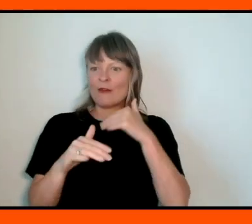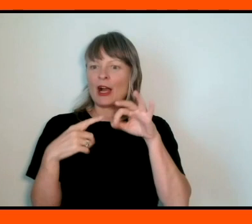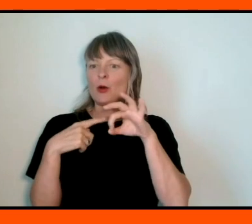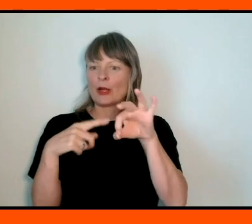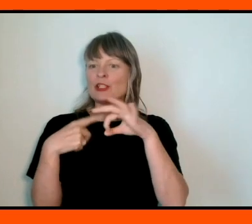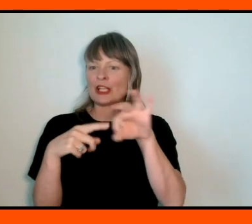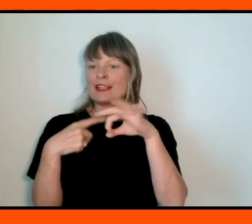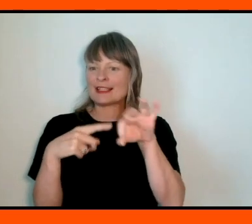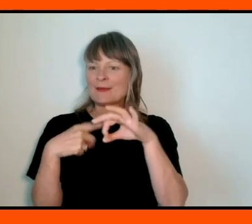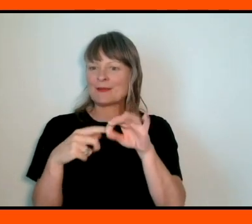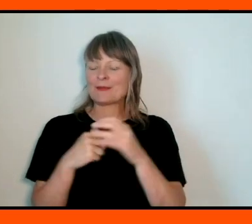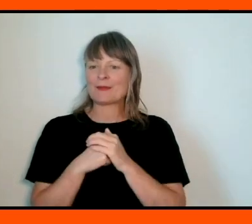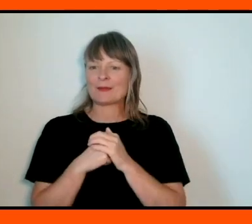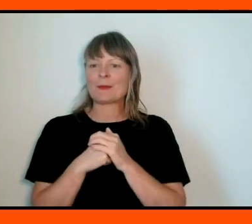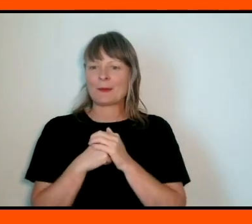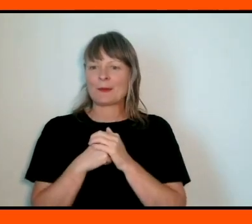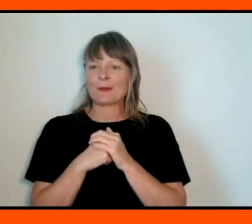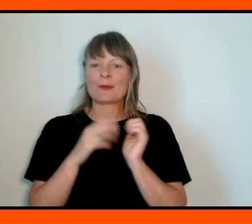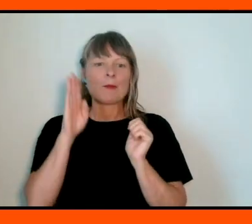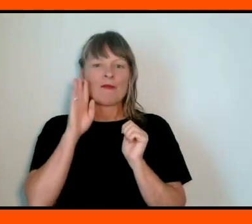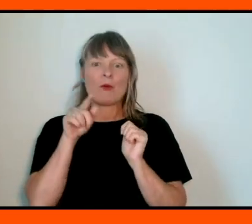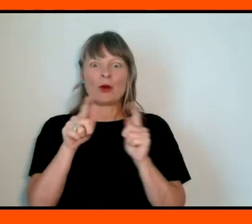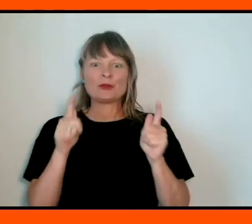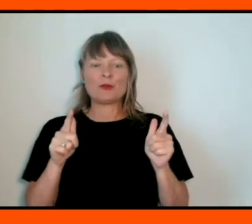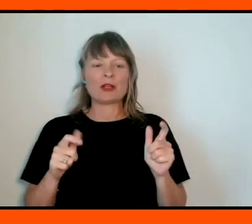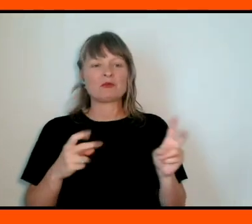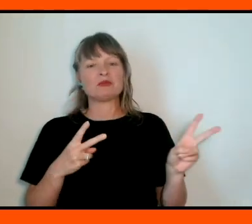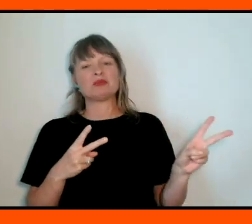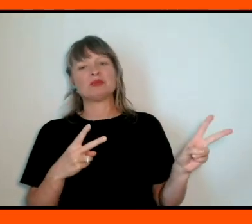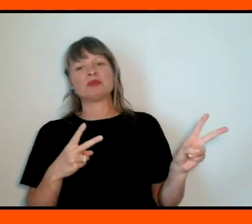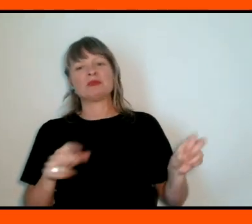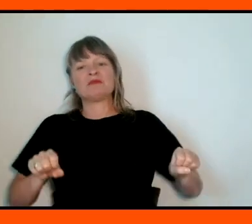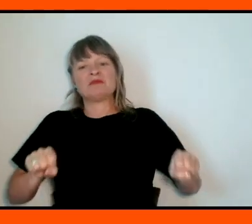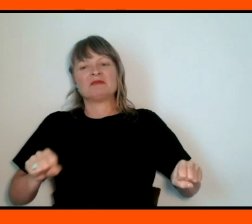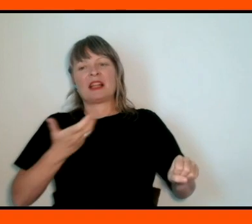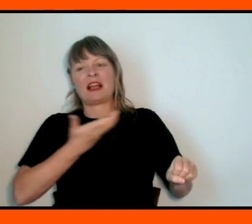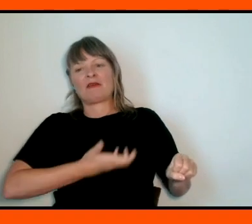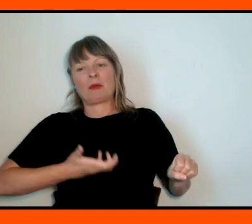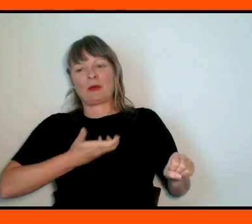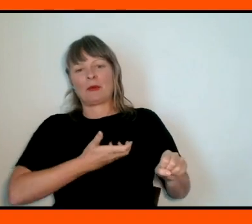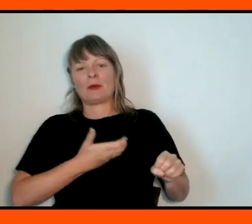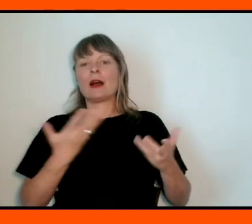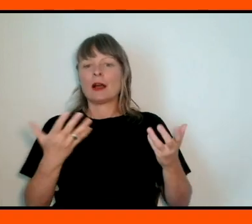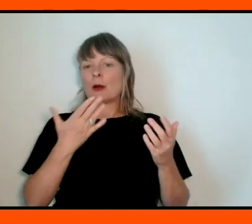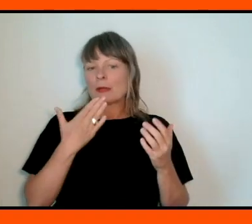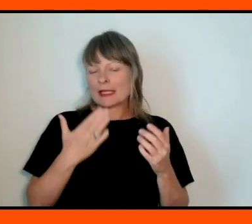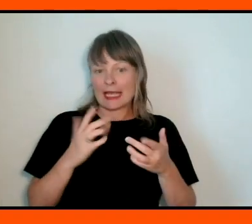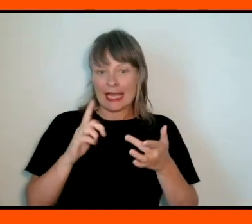Before you actually get too comfortable I will just ask everyone if you do have a question to submit it